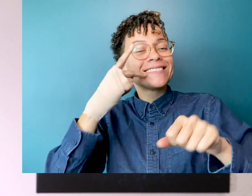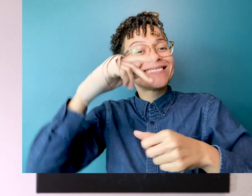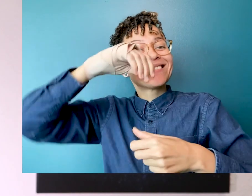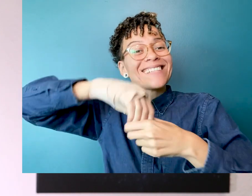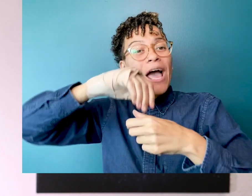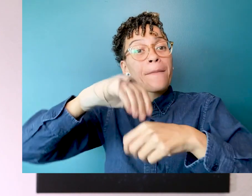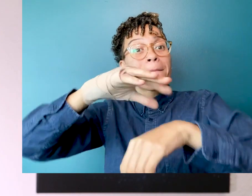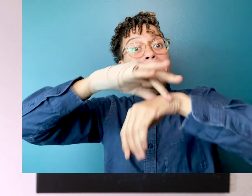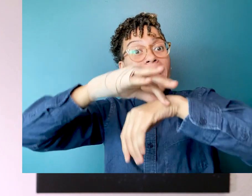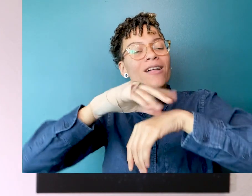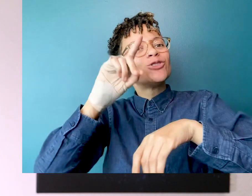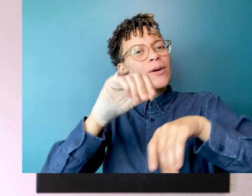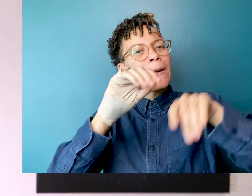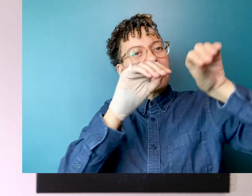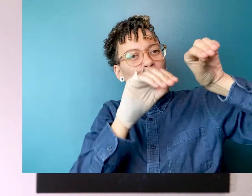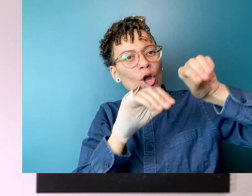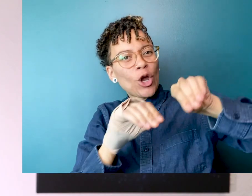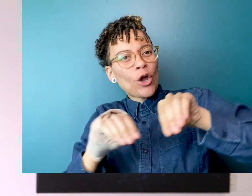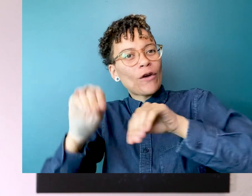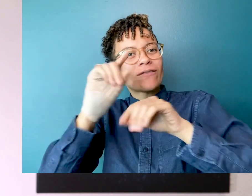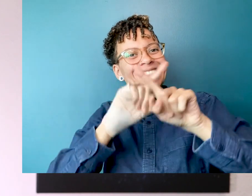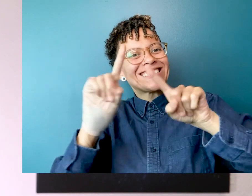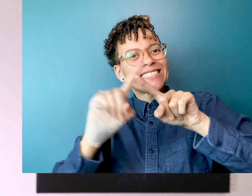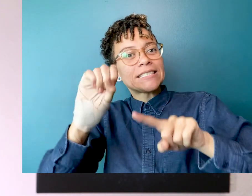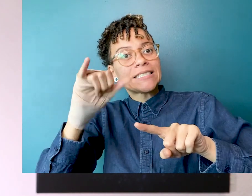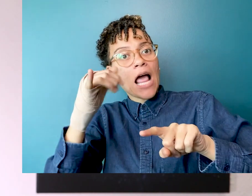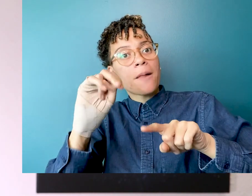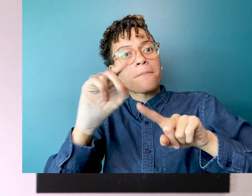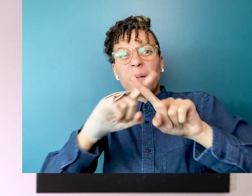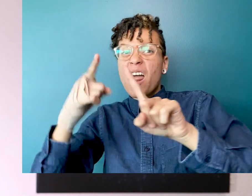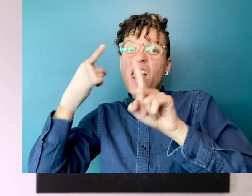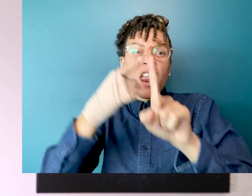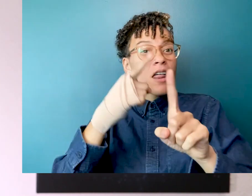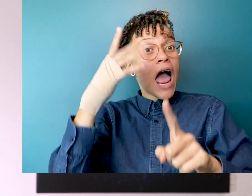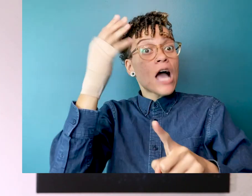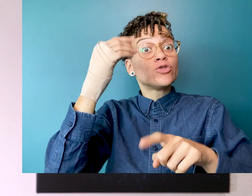the zodiacal signs are essentially the cusps of the houses in the whole sign approach.